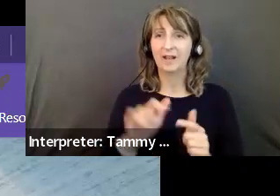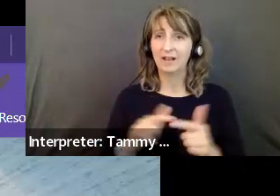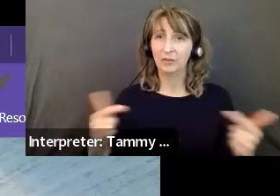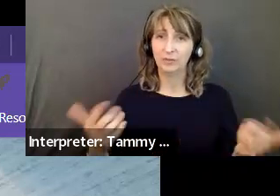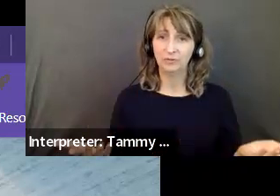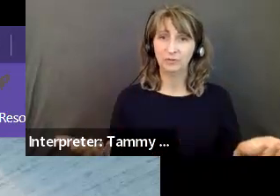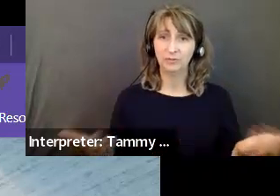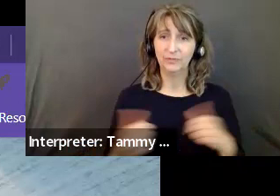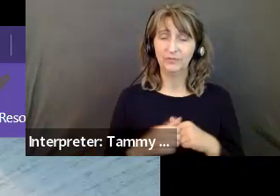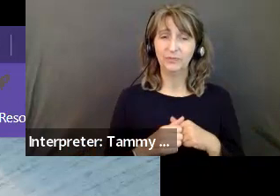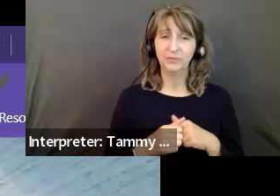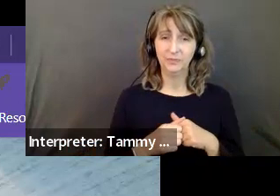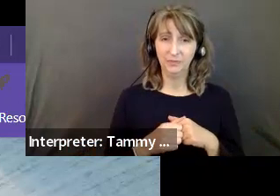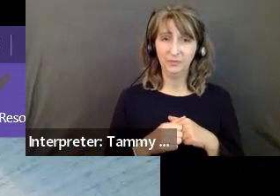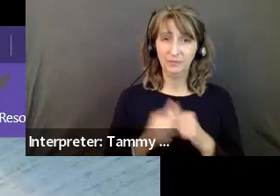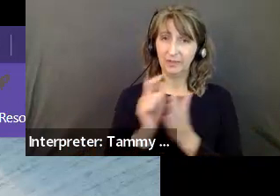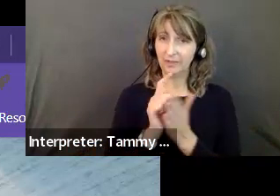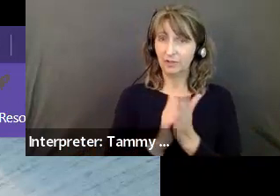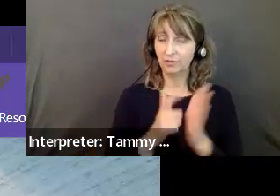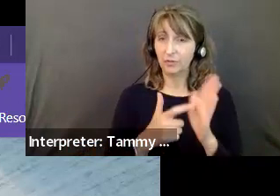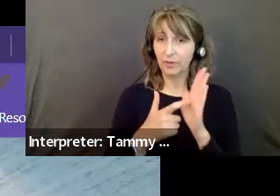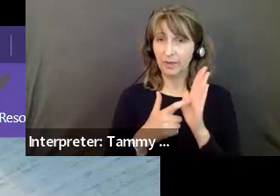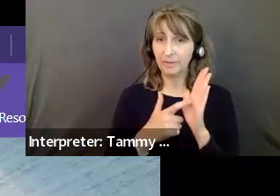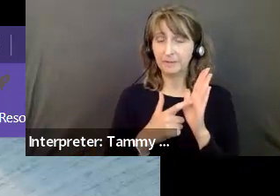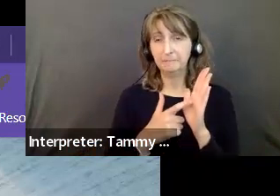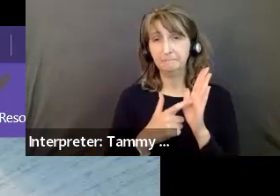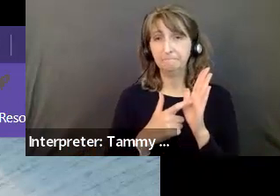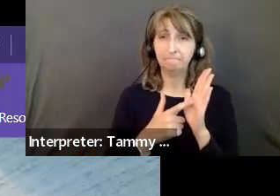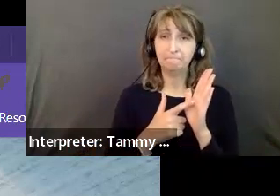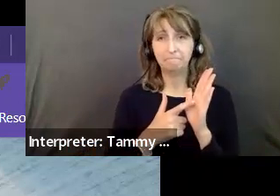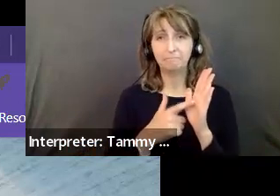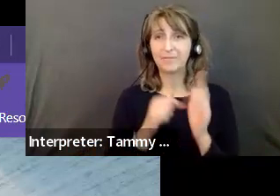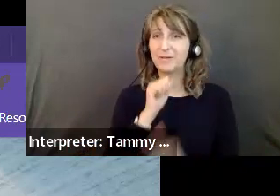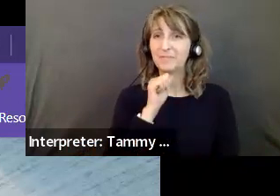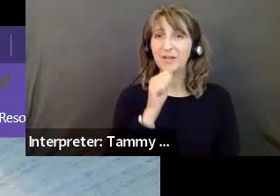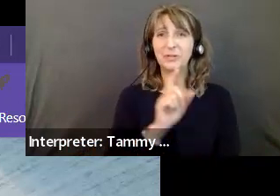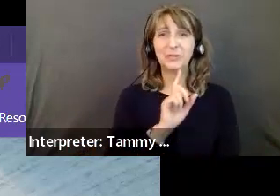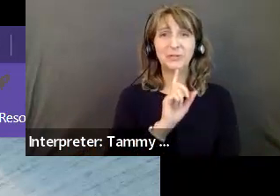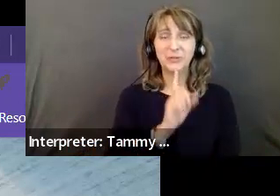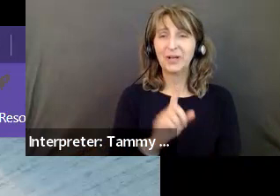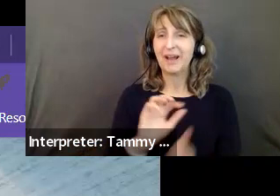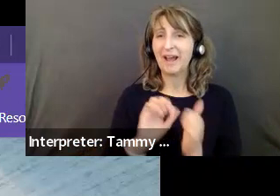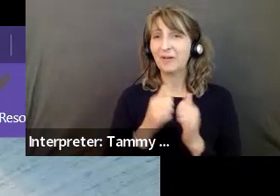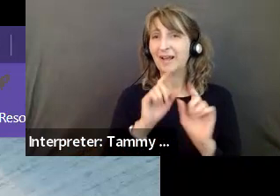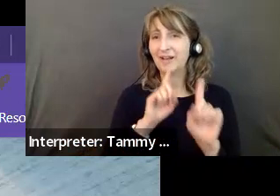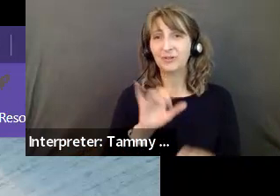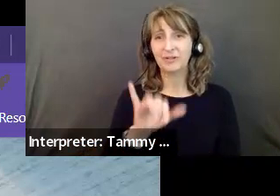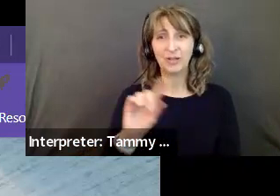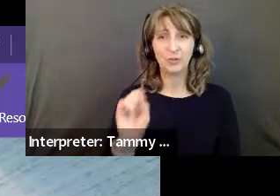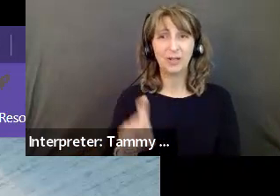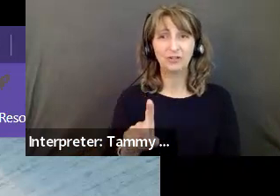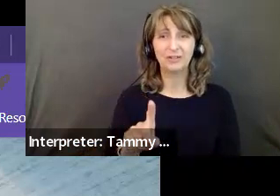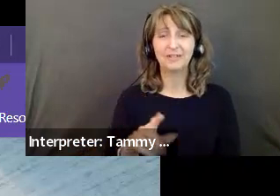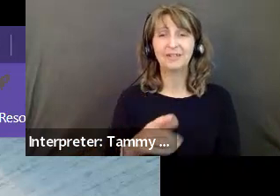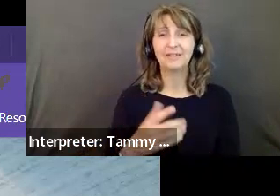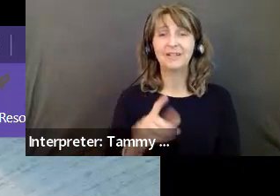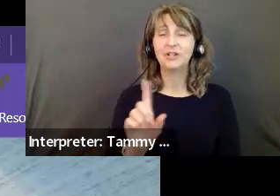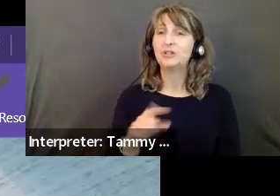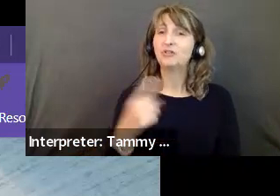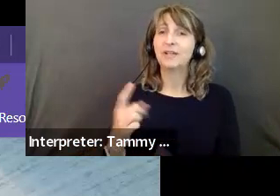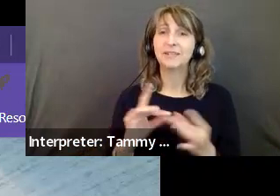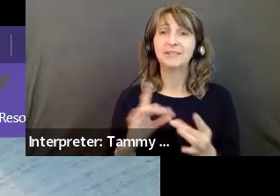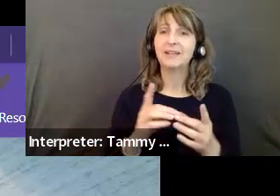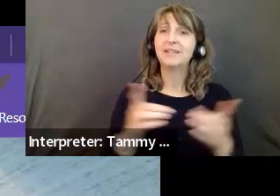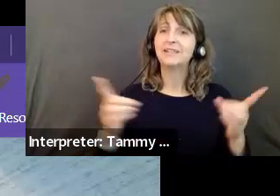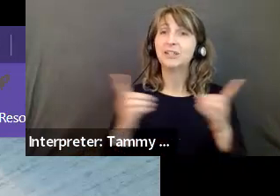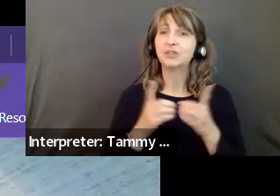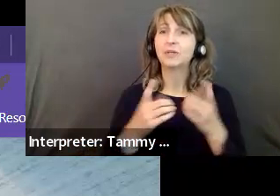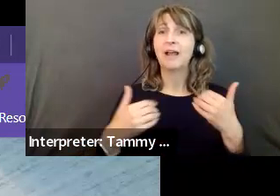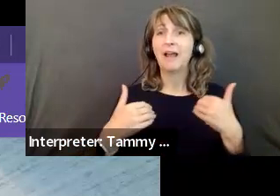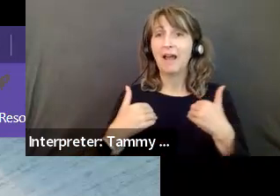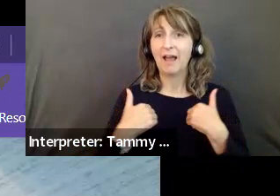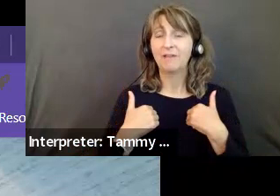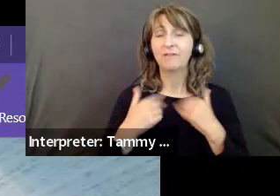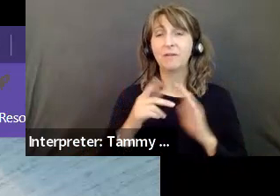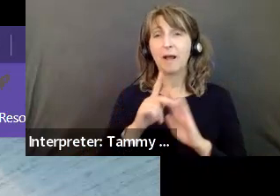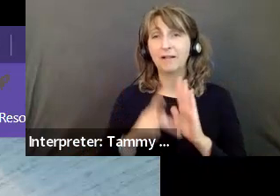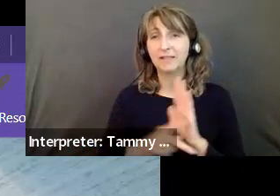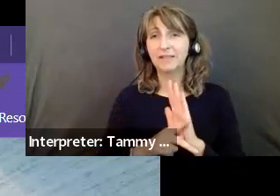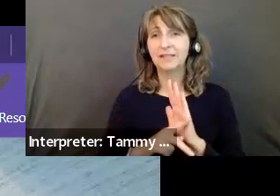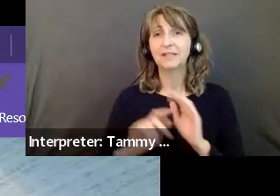Again, about the legal requirement. I'm just not sure how to answer that question other than saying that the district has policy and procedure in place for AT consideration.